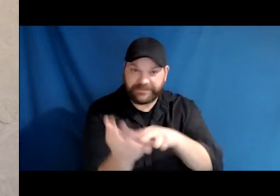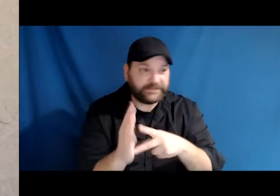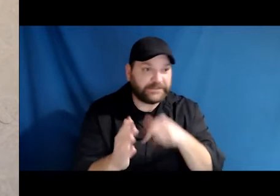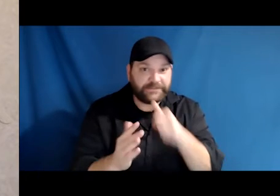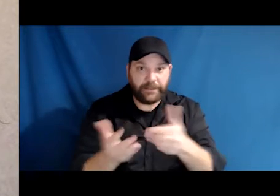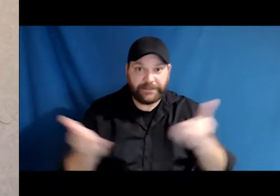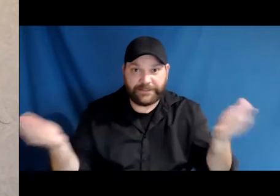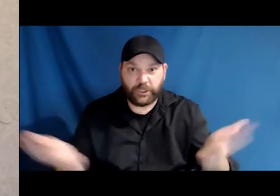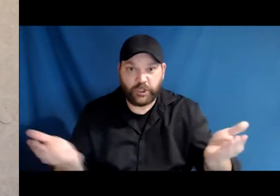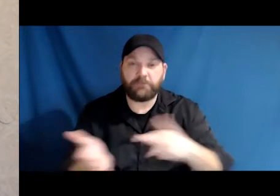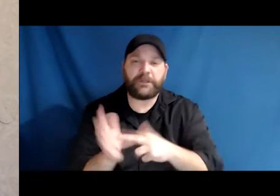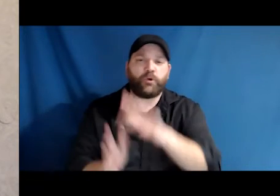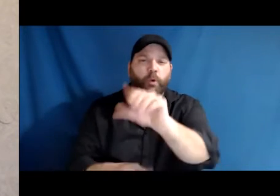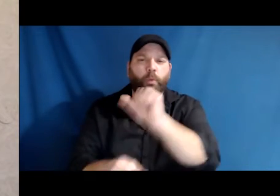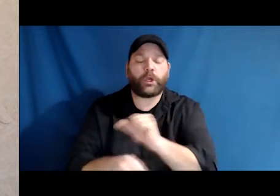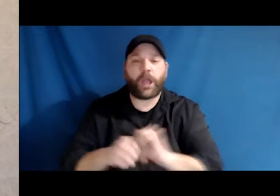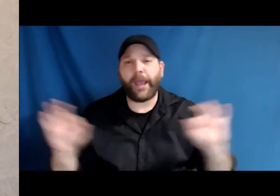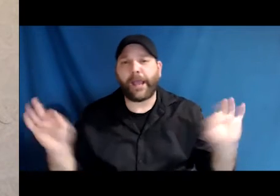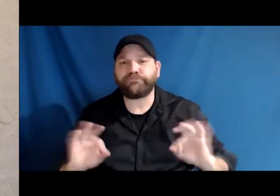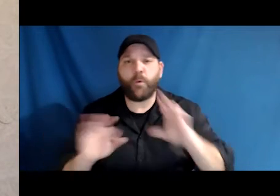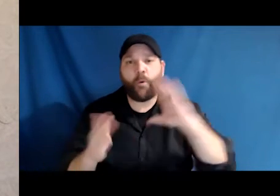In fact, the challenges we faced together over the